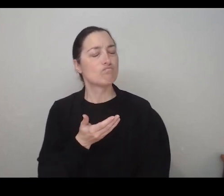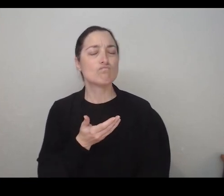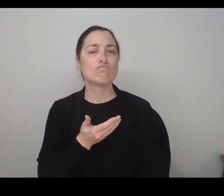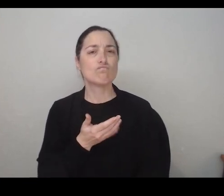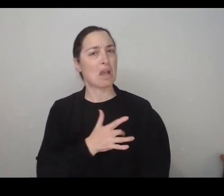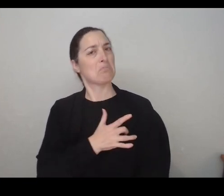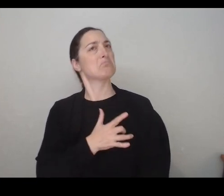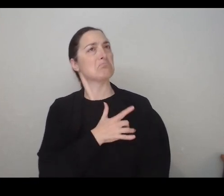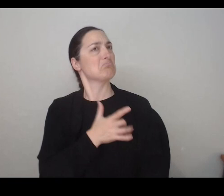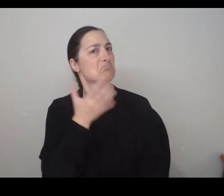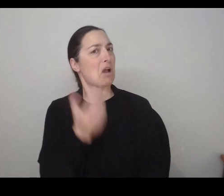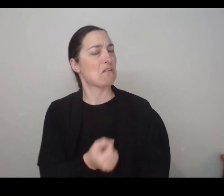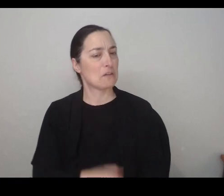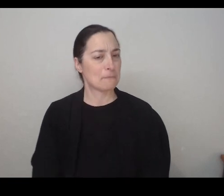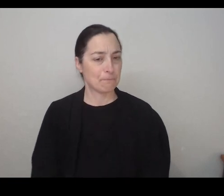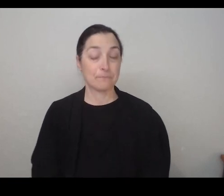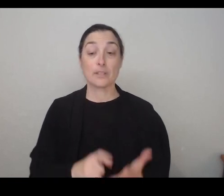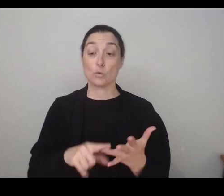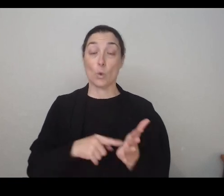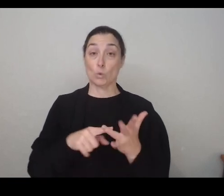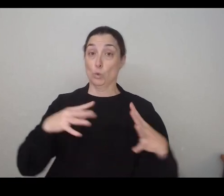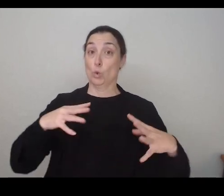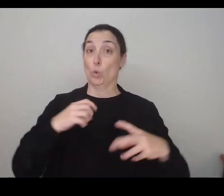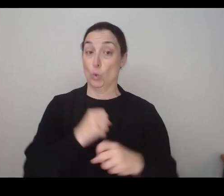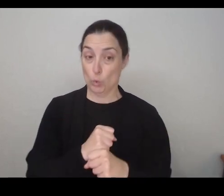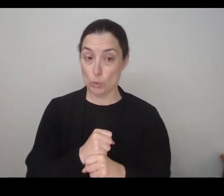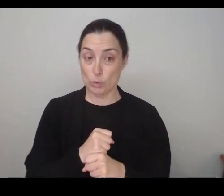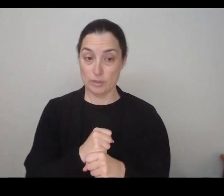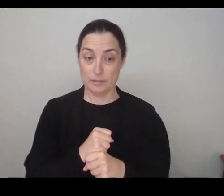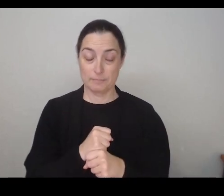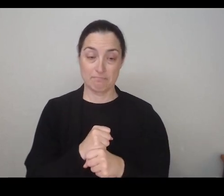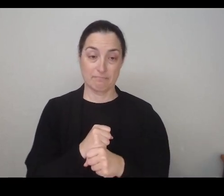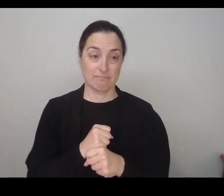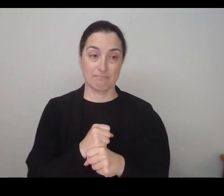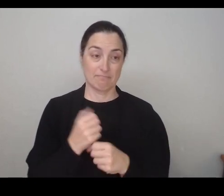So just to conclude, I mean, it's a little bit in disorder, I'm sorry,